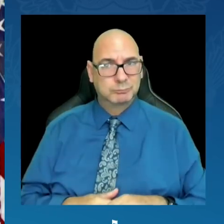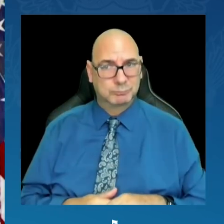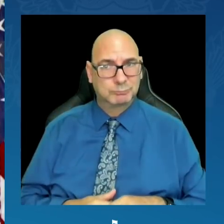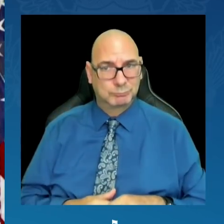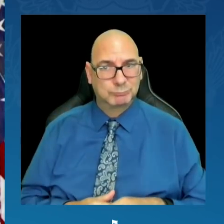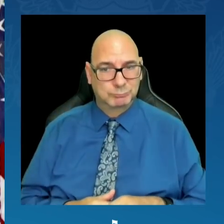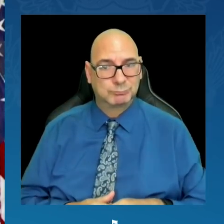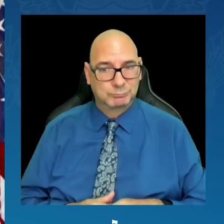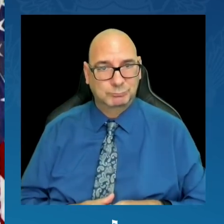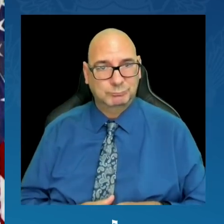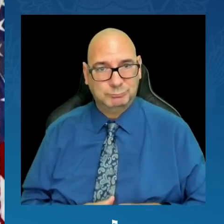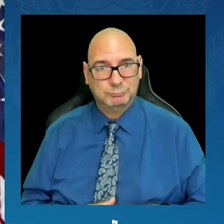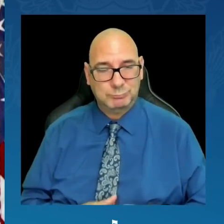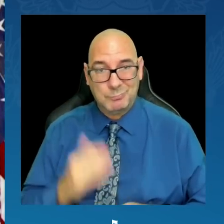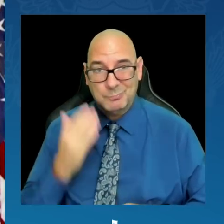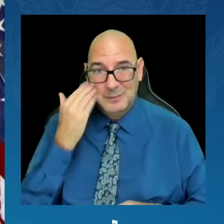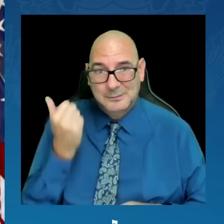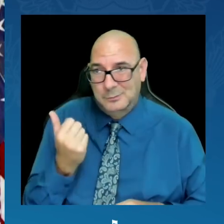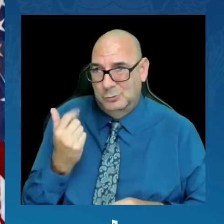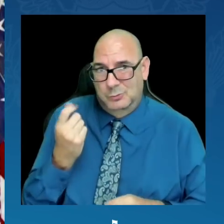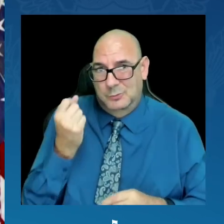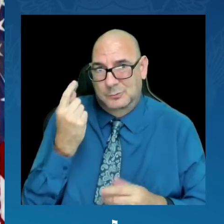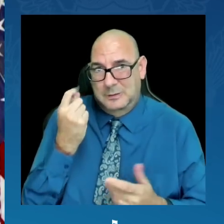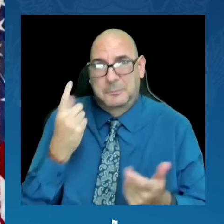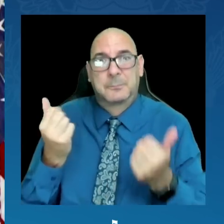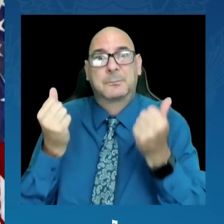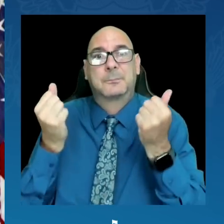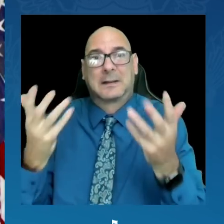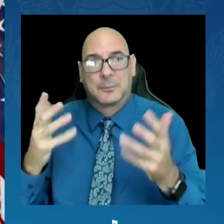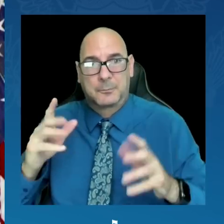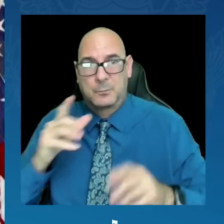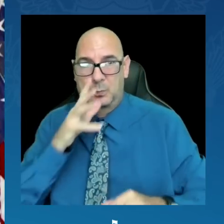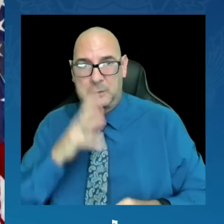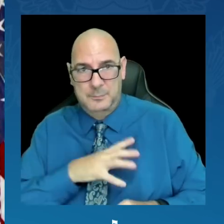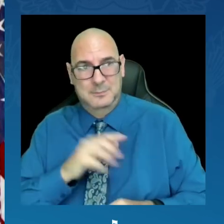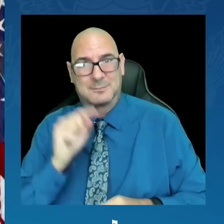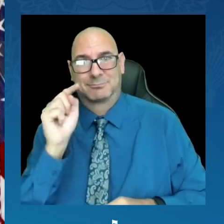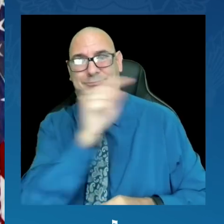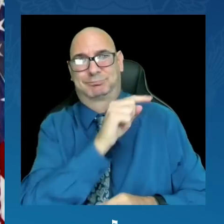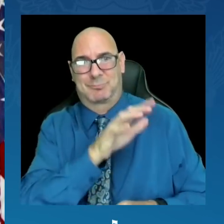Millions of women in America will go to bed tonight